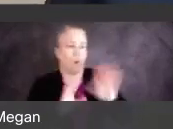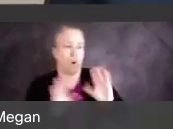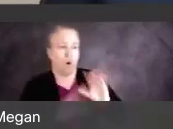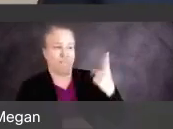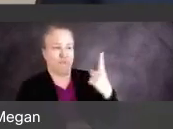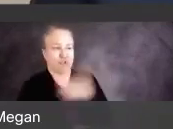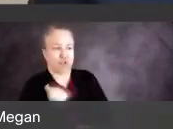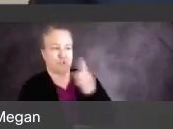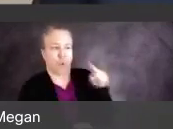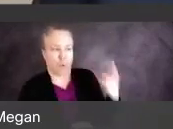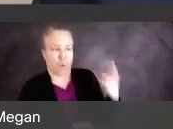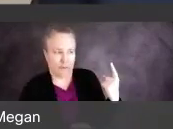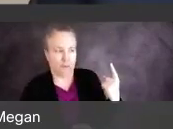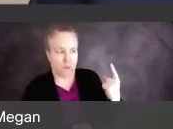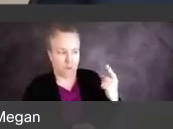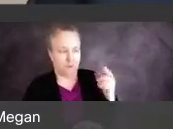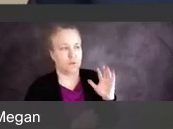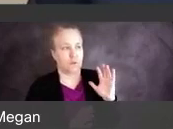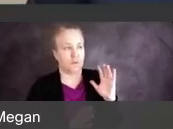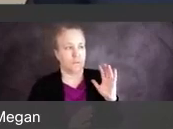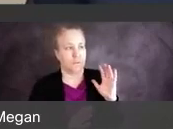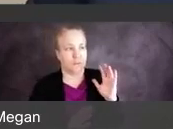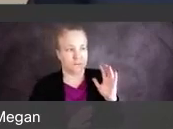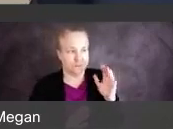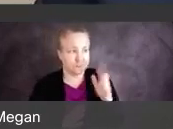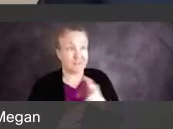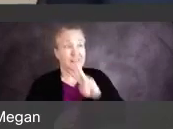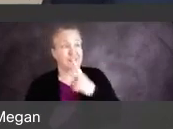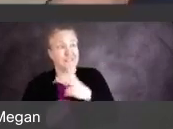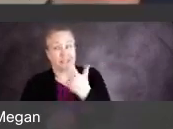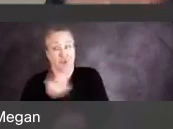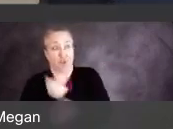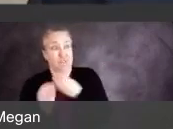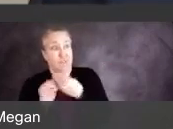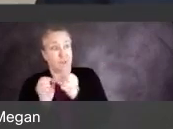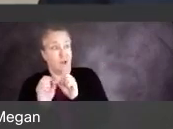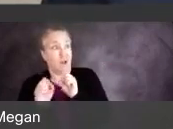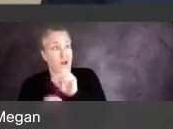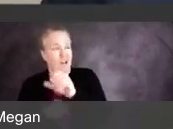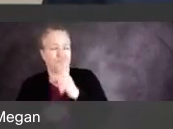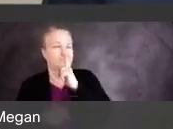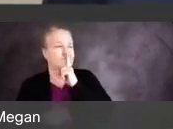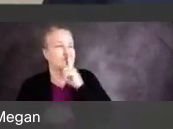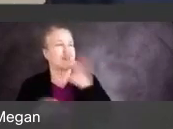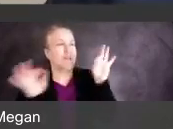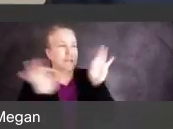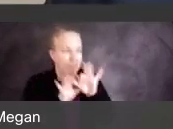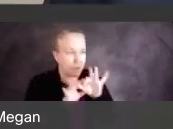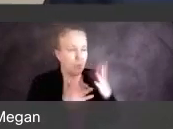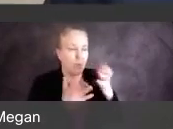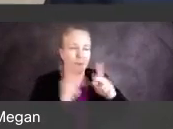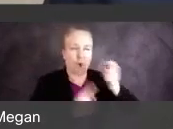[Commissioner Arkoosh] Yeah we deliberately have not been giving the numbers of our second doses because we want people to just be clear what we have in terms of first doses